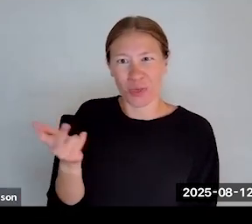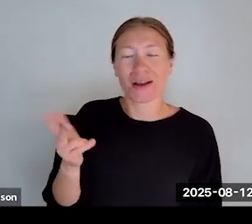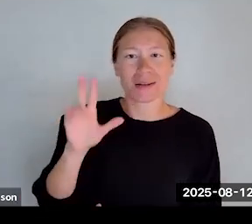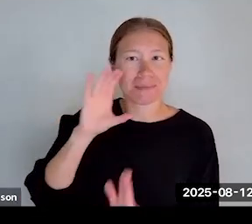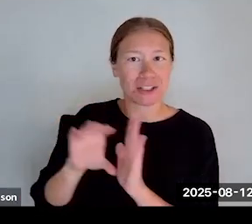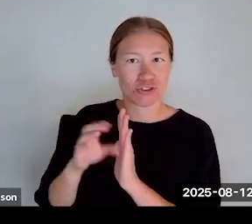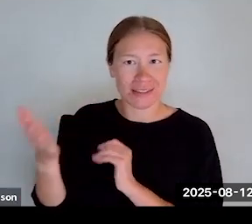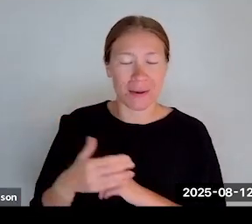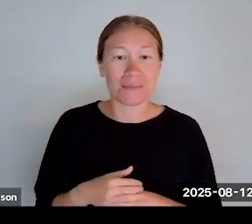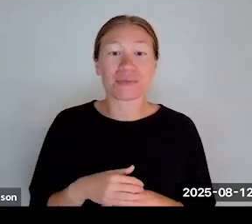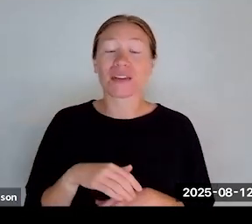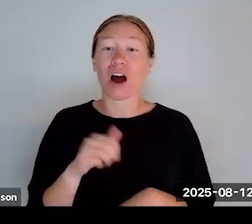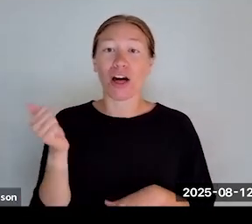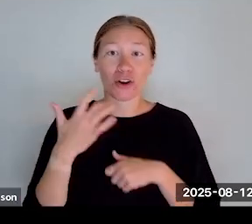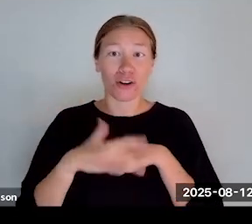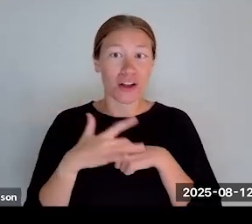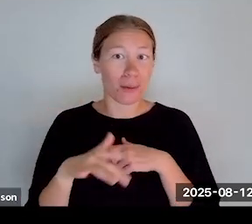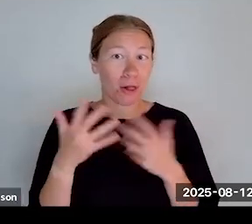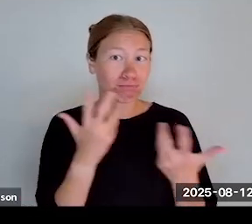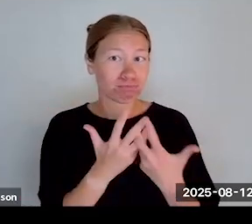computer assisted real-time transcription.